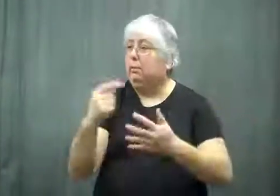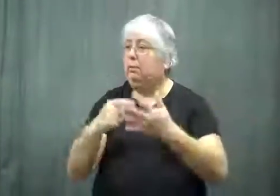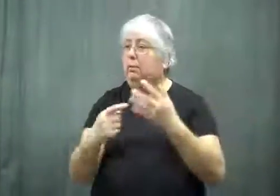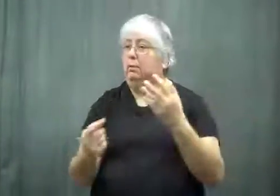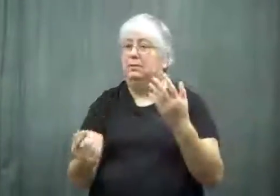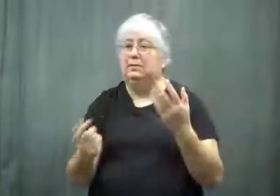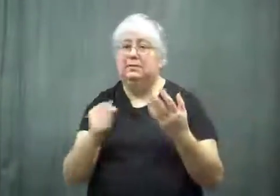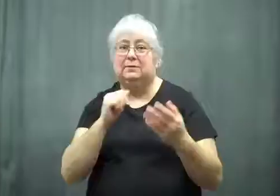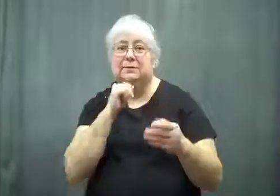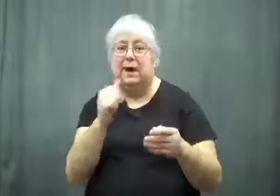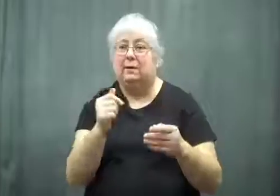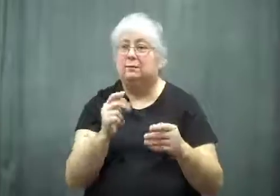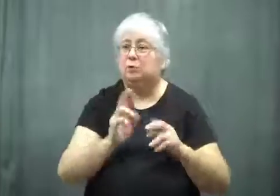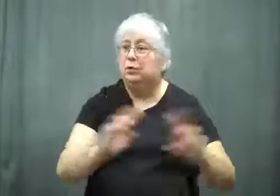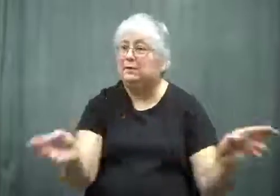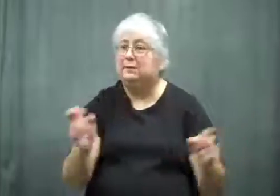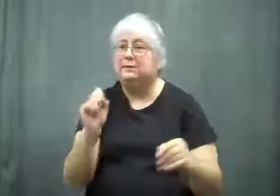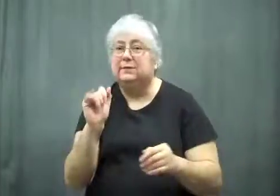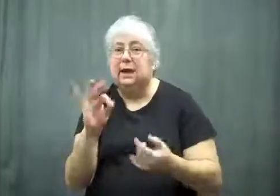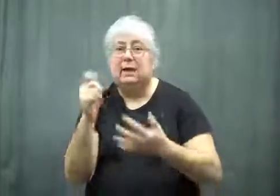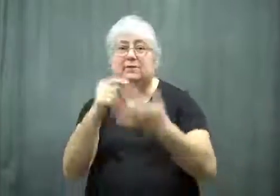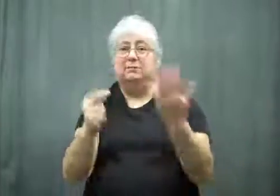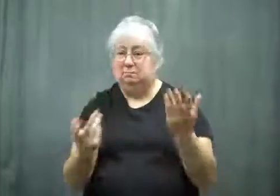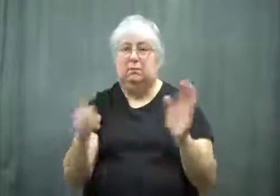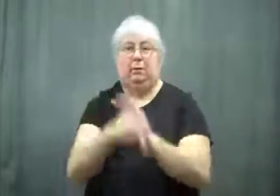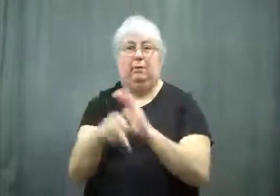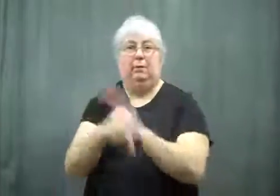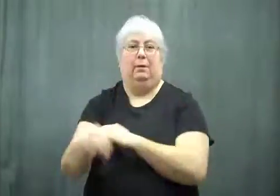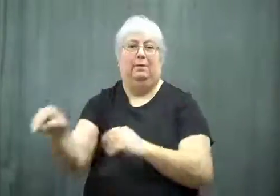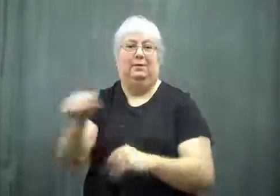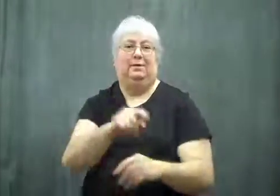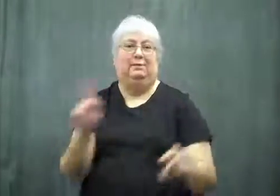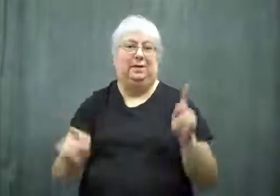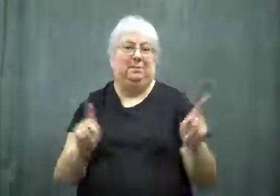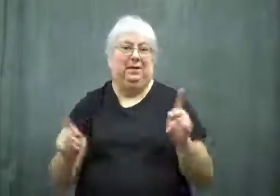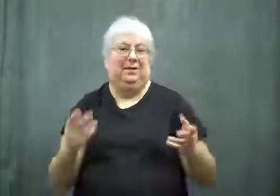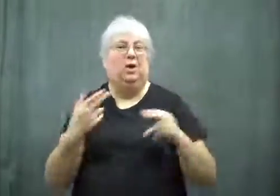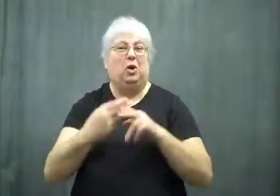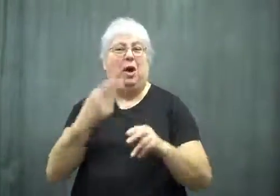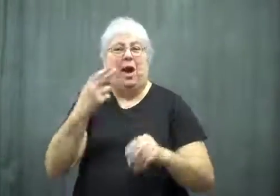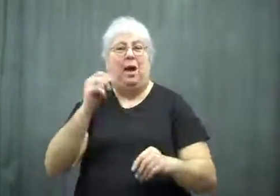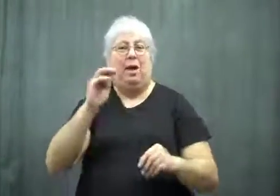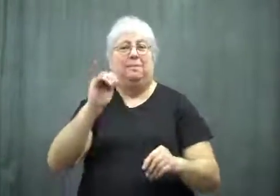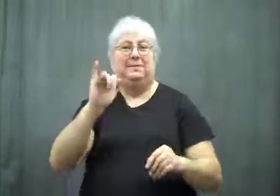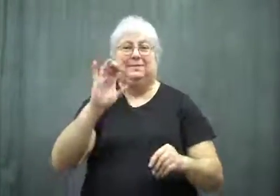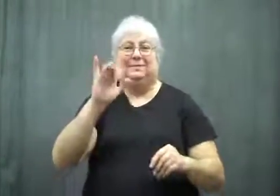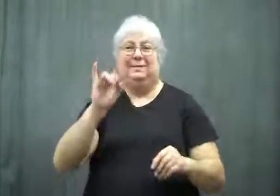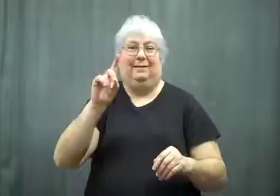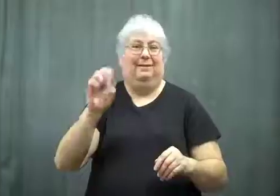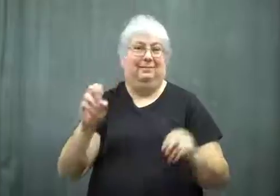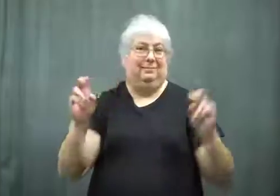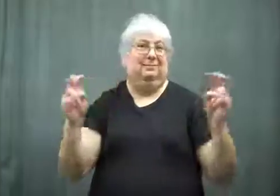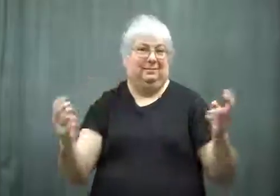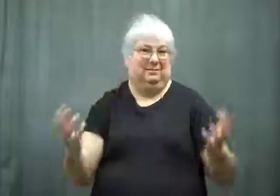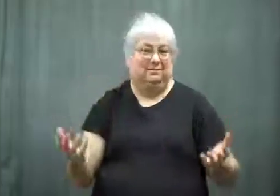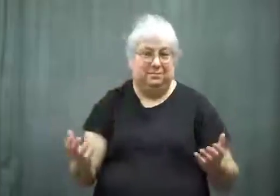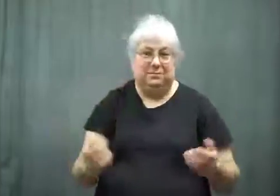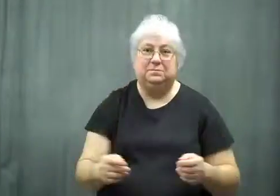There were no safety precautions in place, and they were charged with homicide.